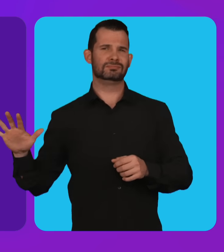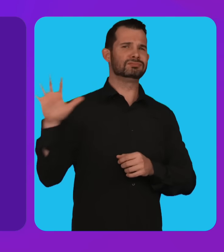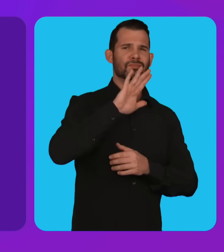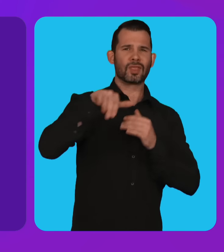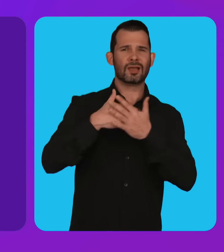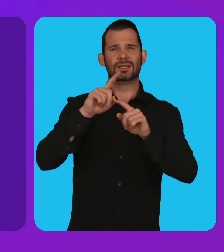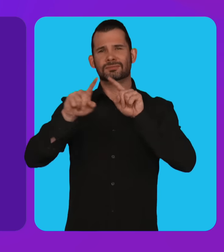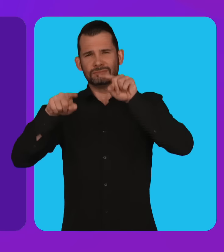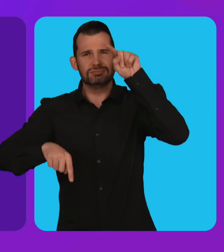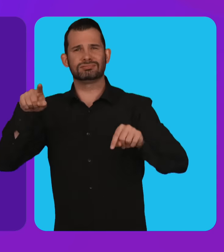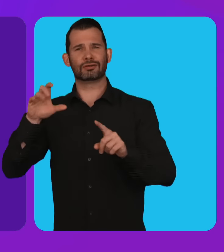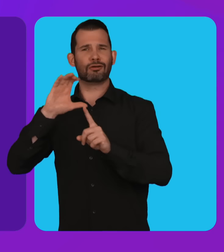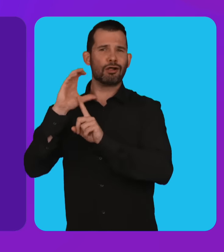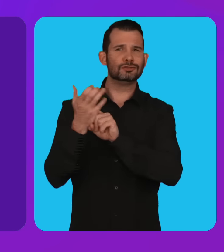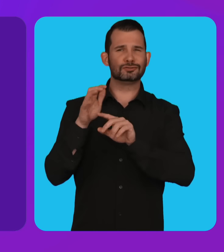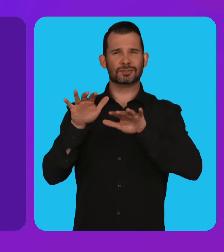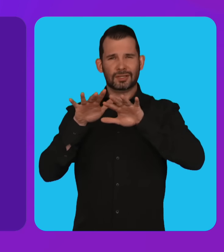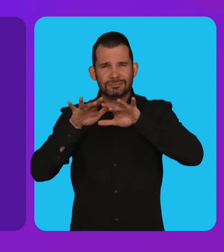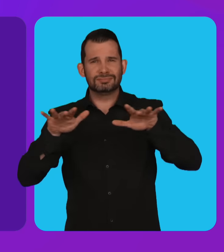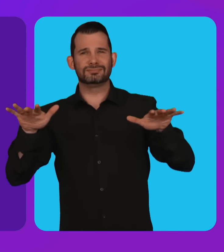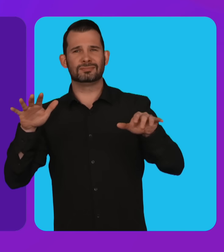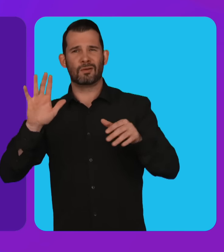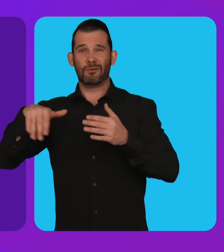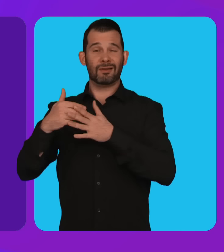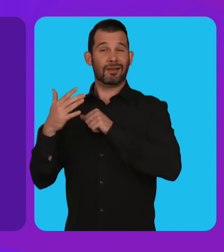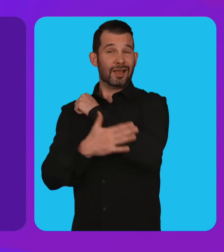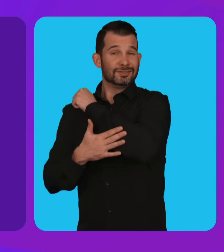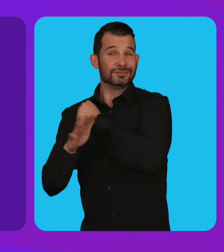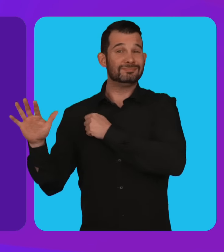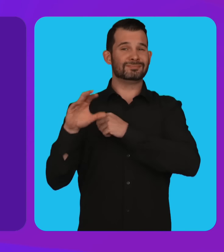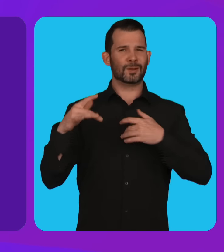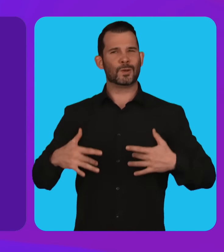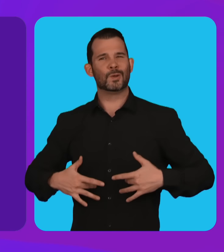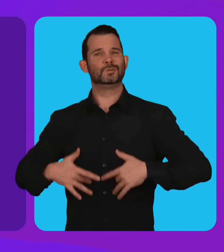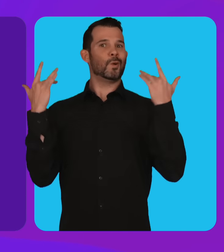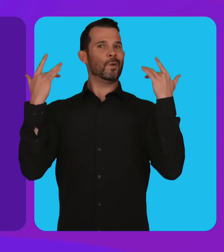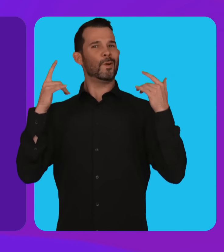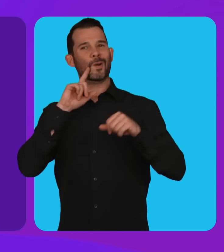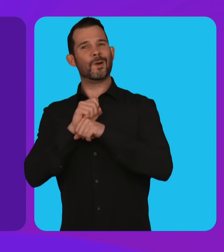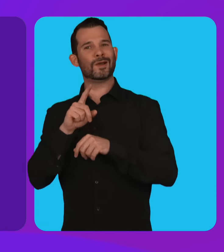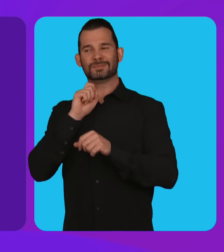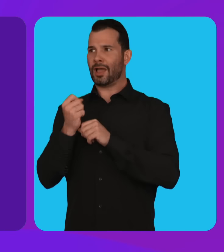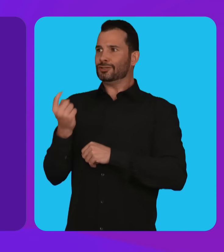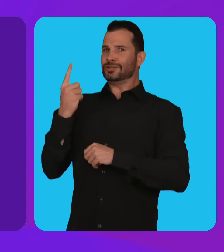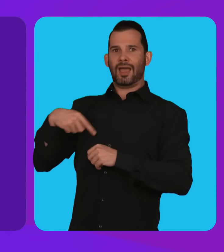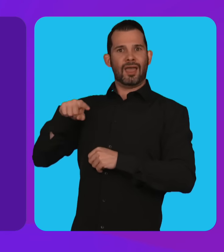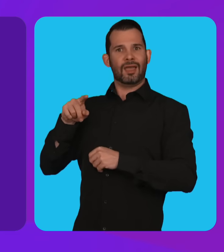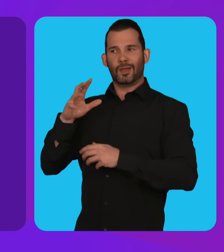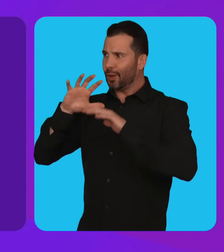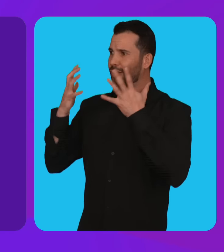across an entire nation and the joy that comes with understanding the world around us better.